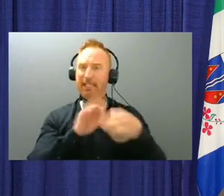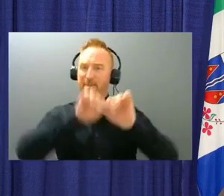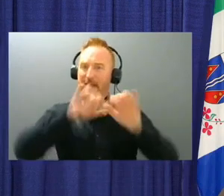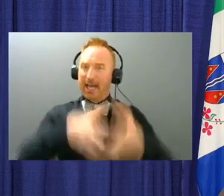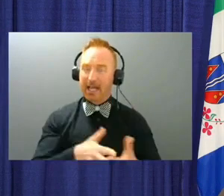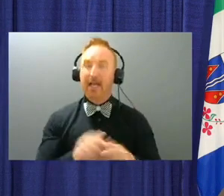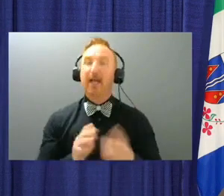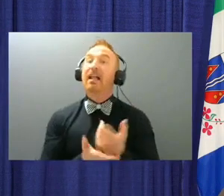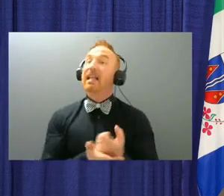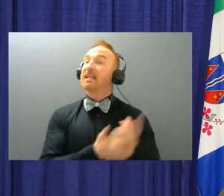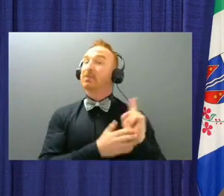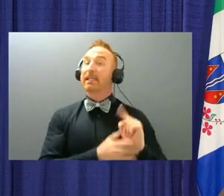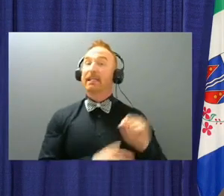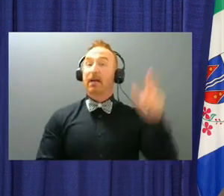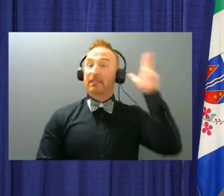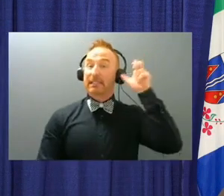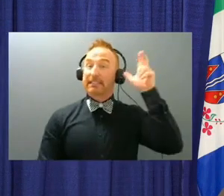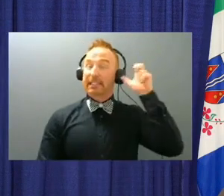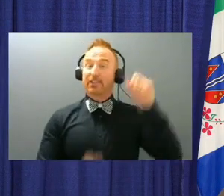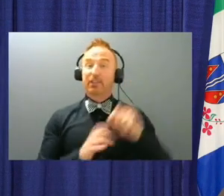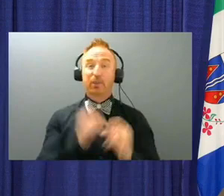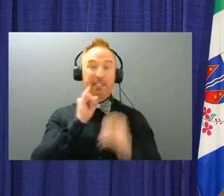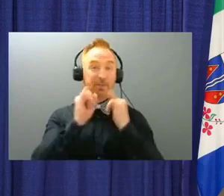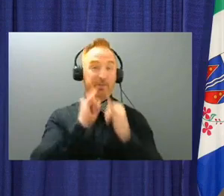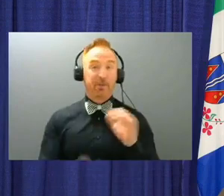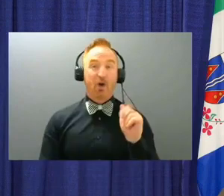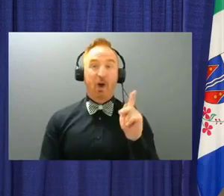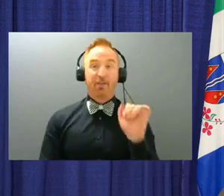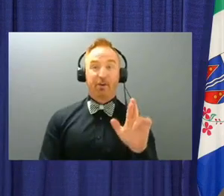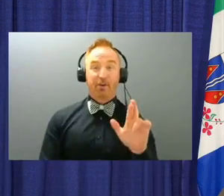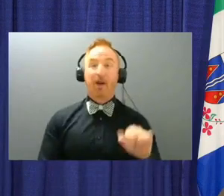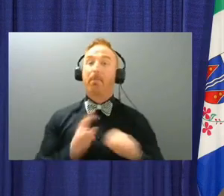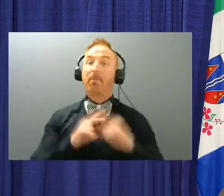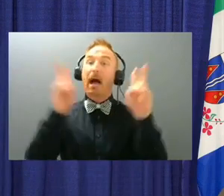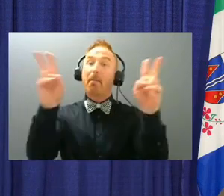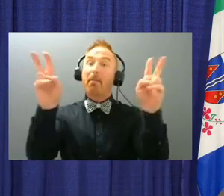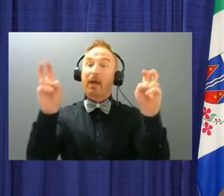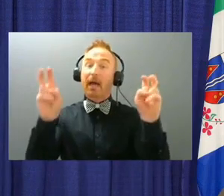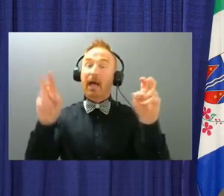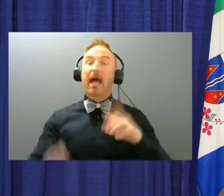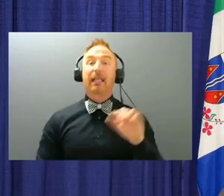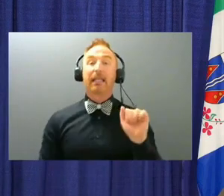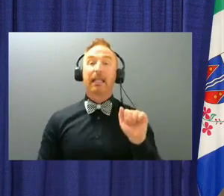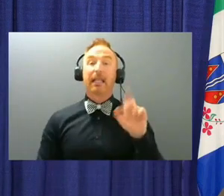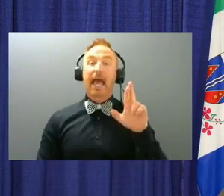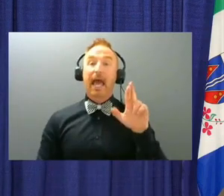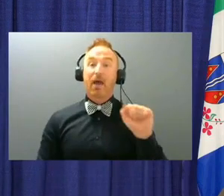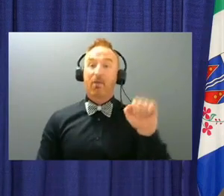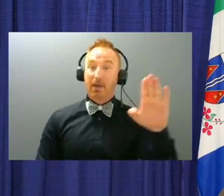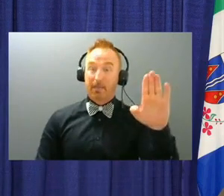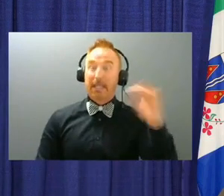interview with an author and I heard her quote a well-known Arab proverb. "when there is danger, seeing to